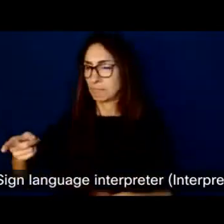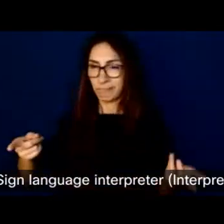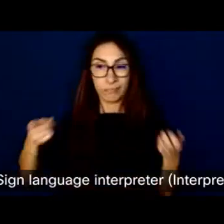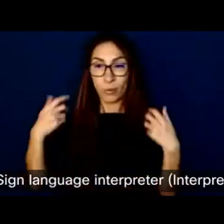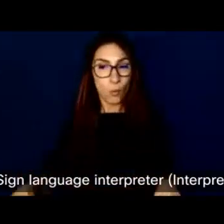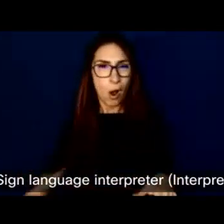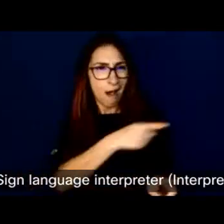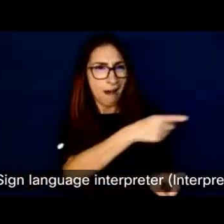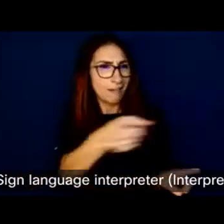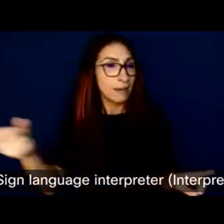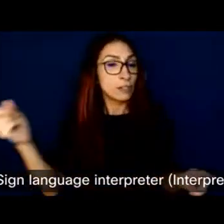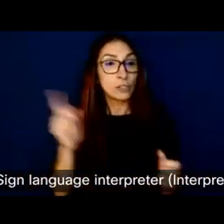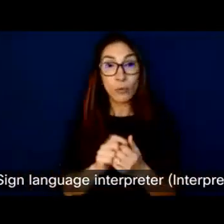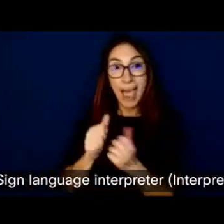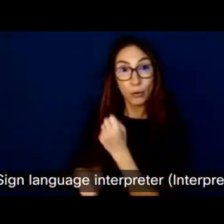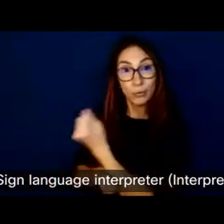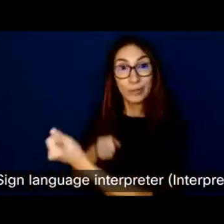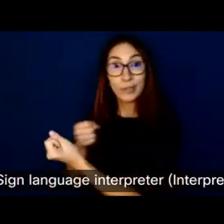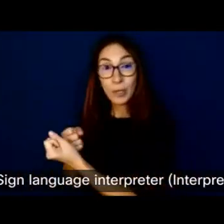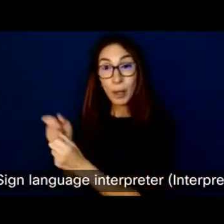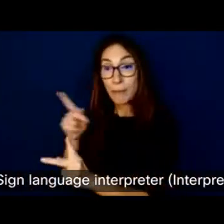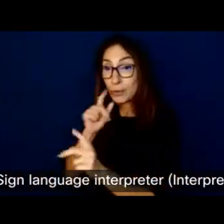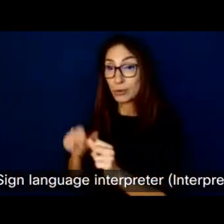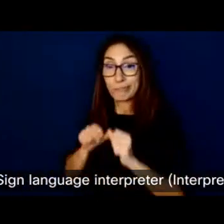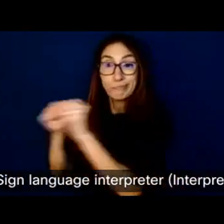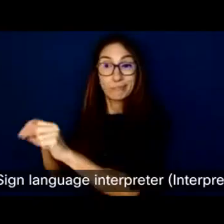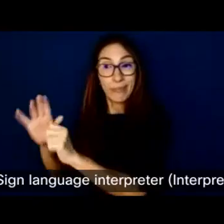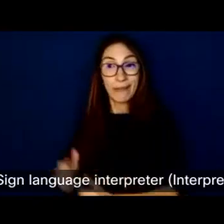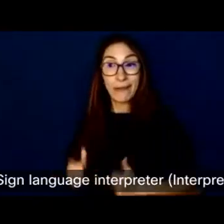homes? And so, practical support teams was also something that